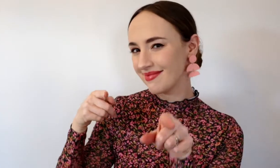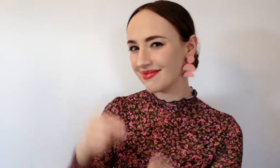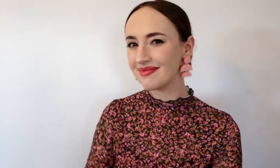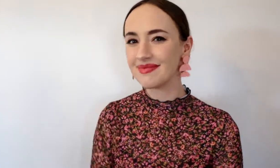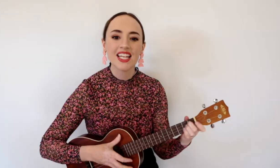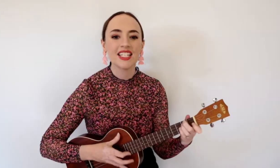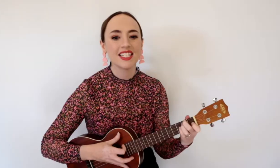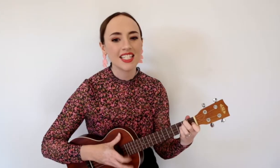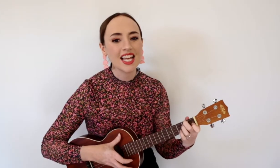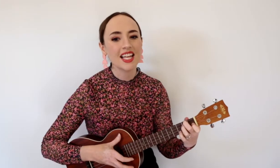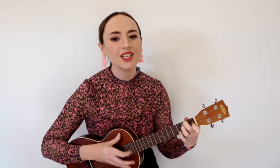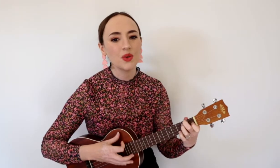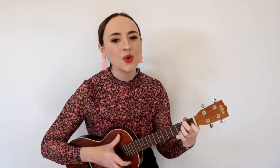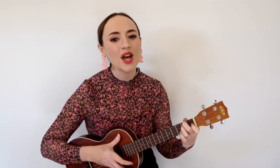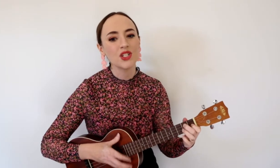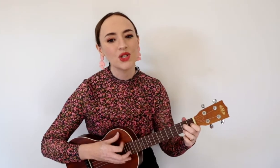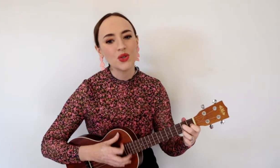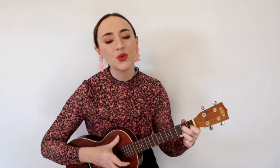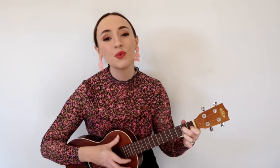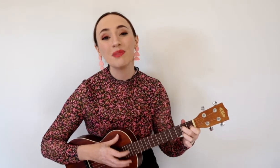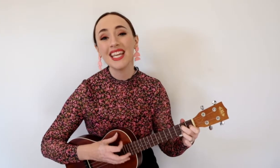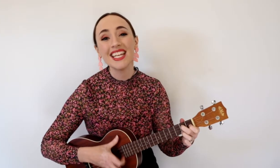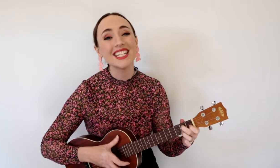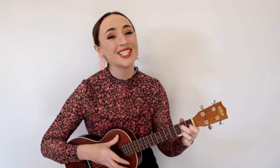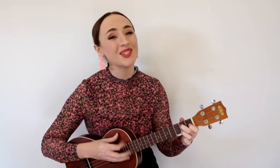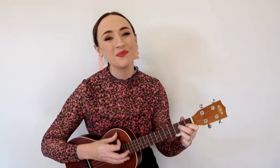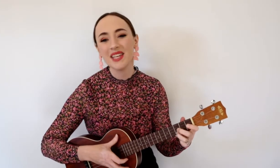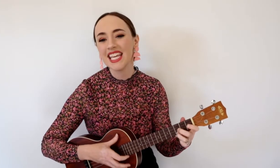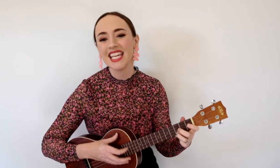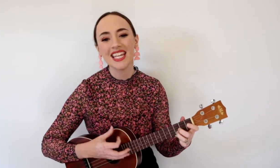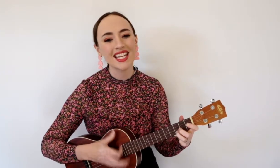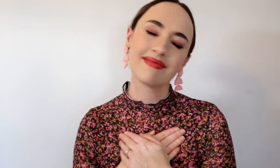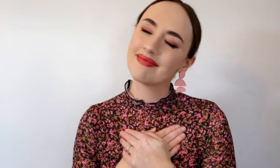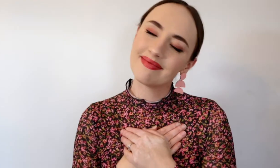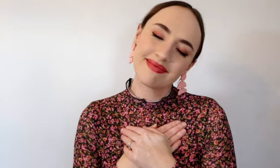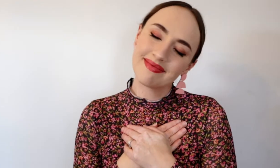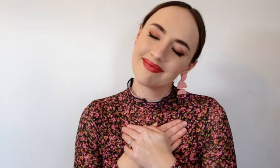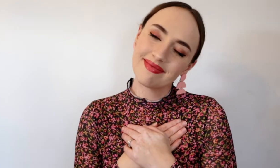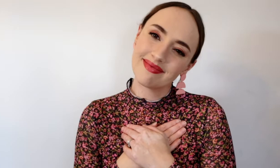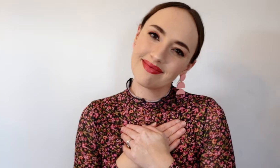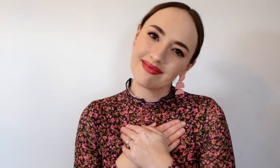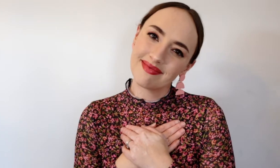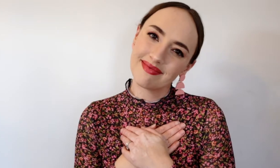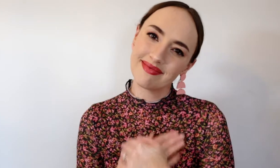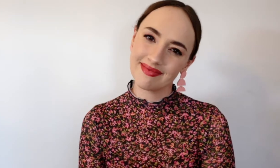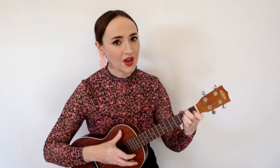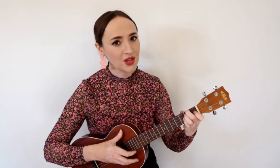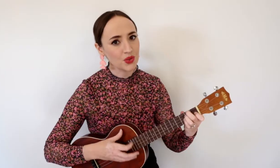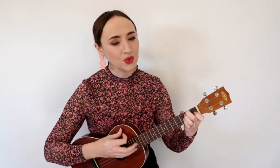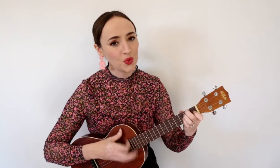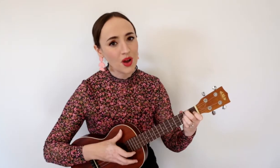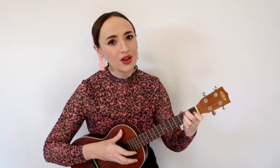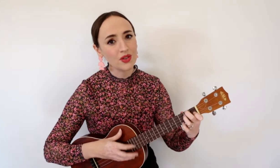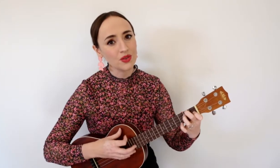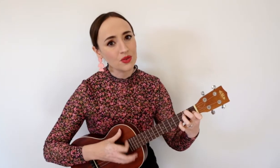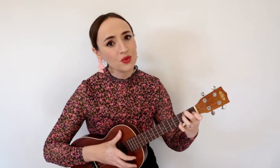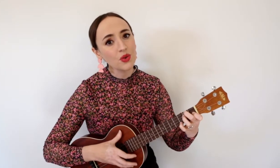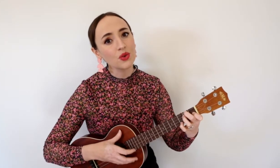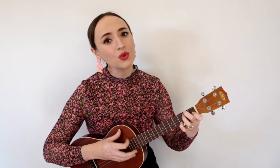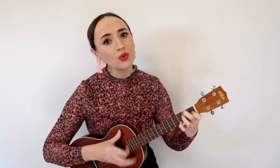to tell you what you mean to me. Fun to wonder through